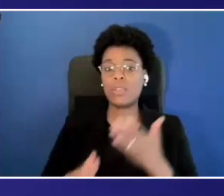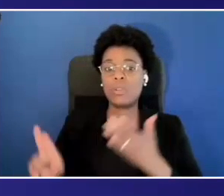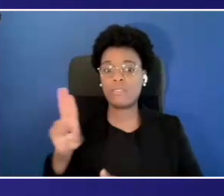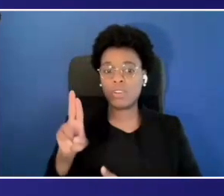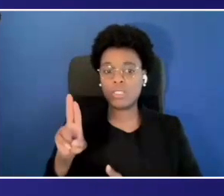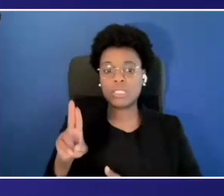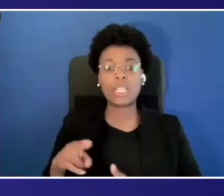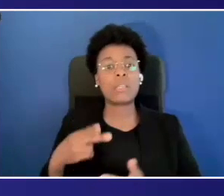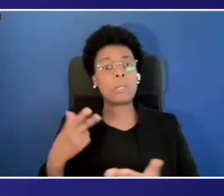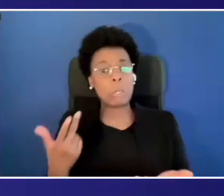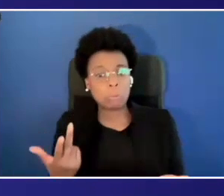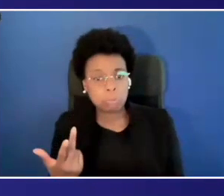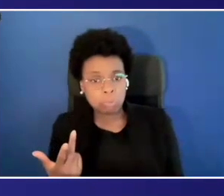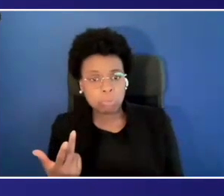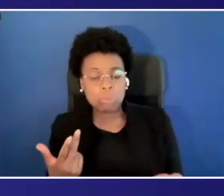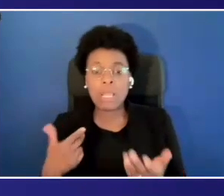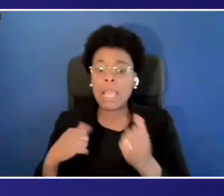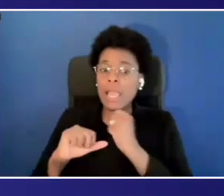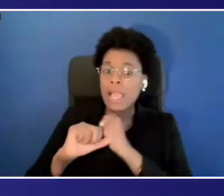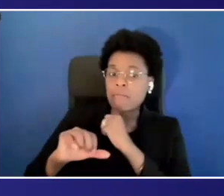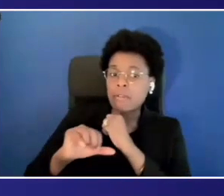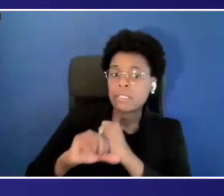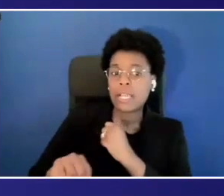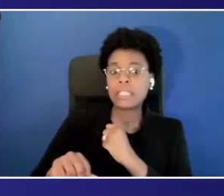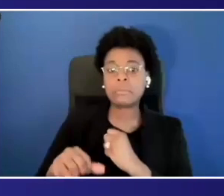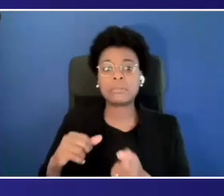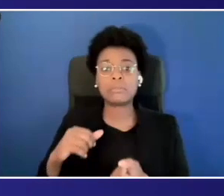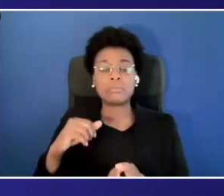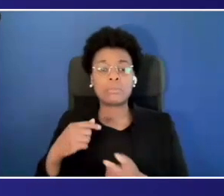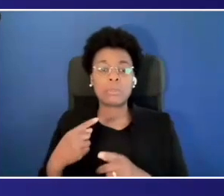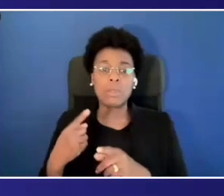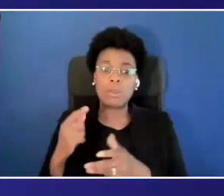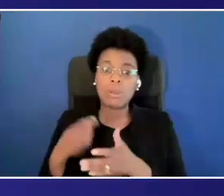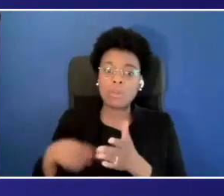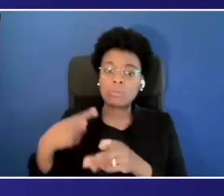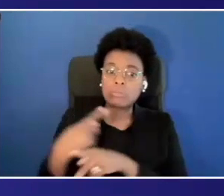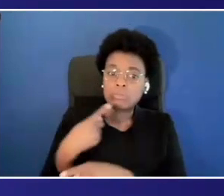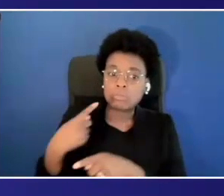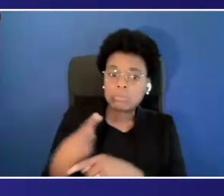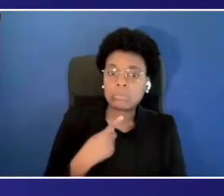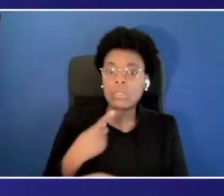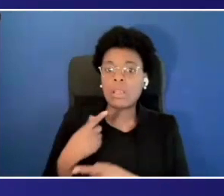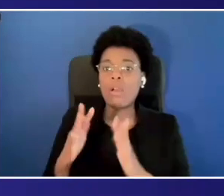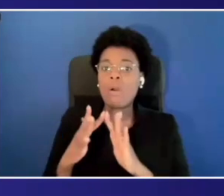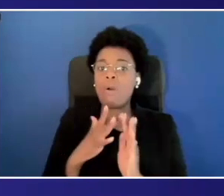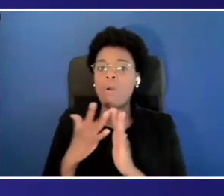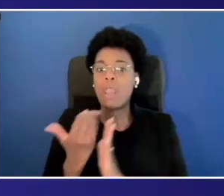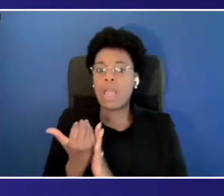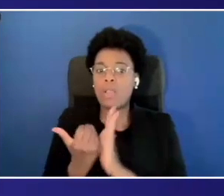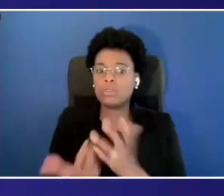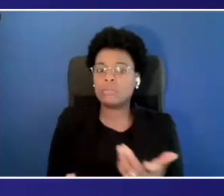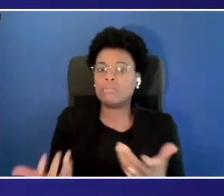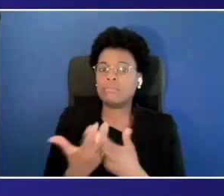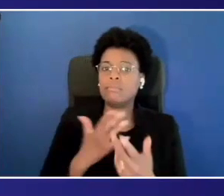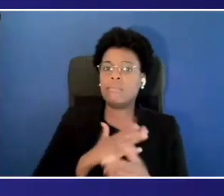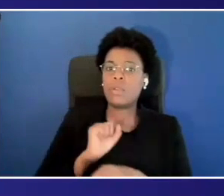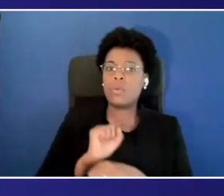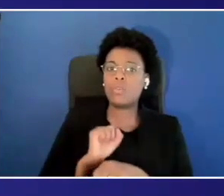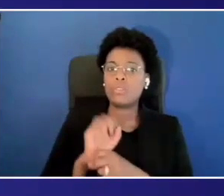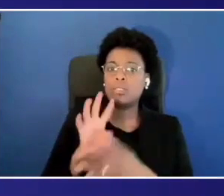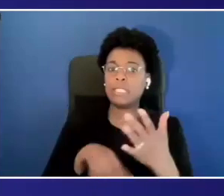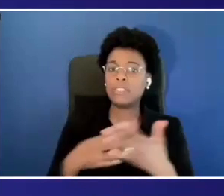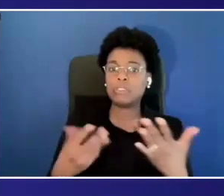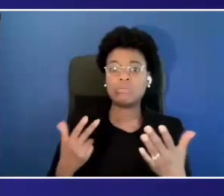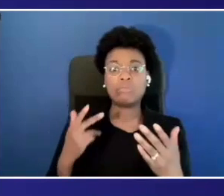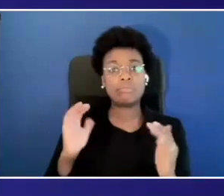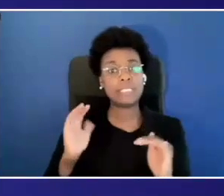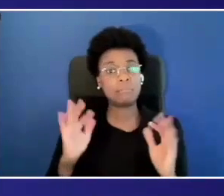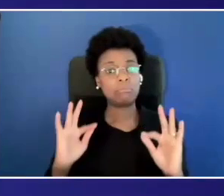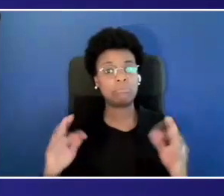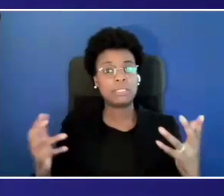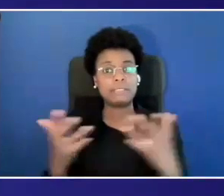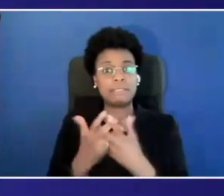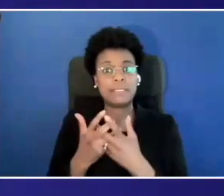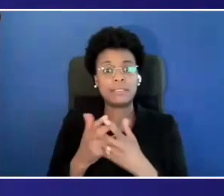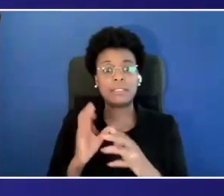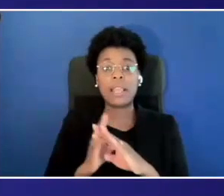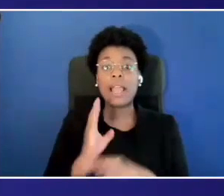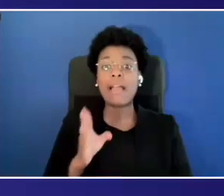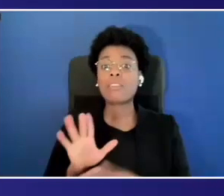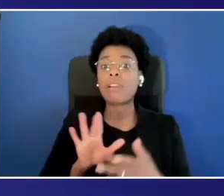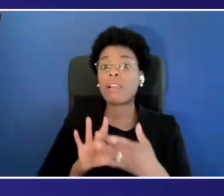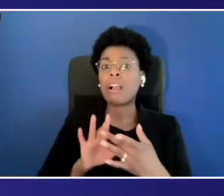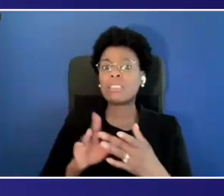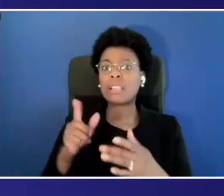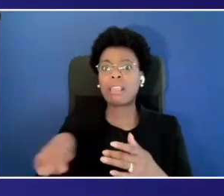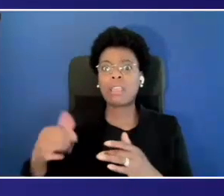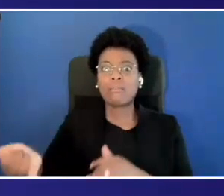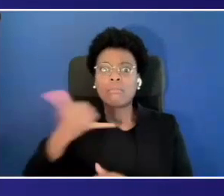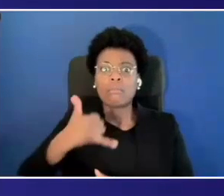And I need an online courses to accommodate my work schedule. It seemed like a great fit. Immediately upon contacting, I was bombarded with phone calls and emails.